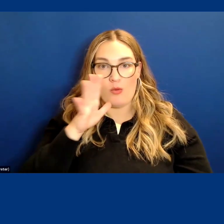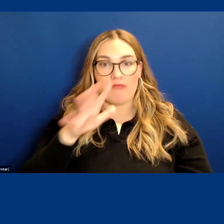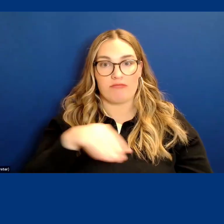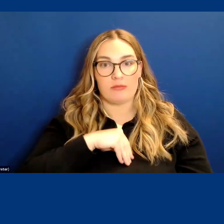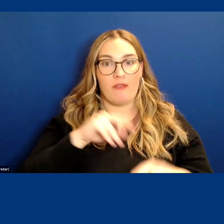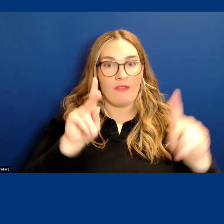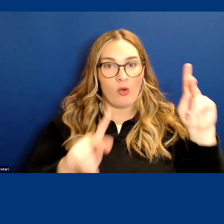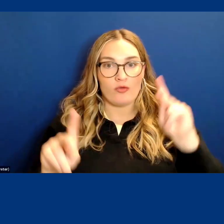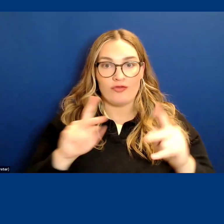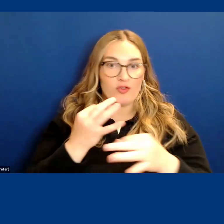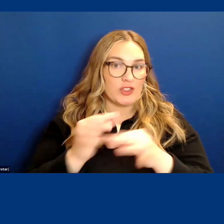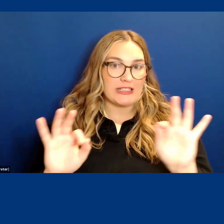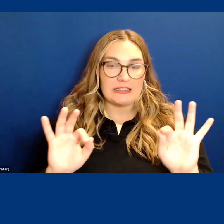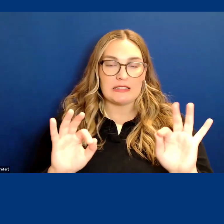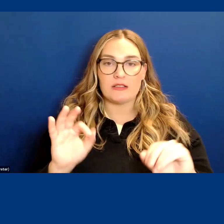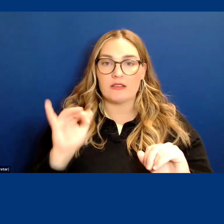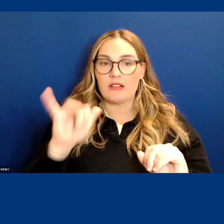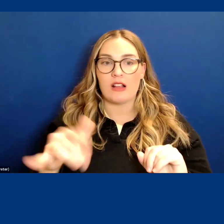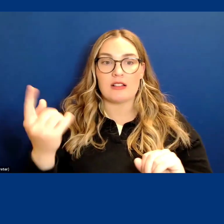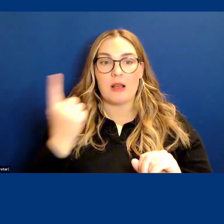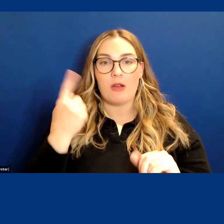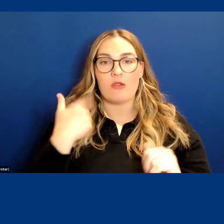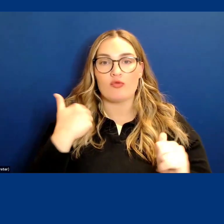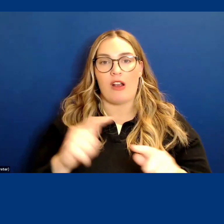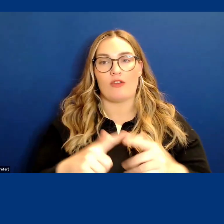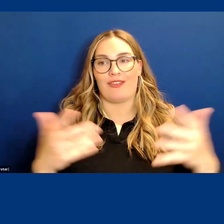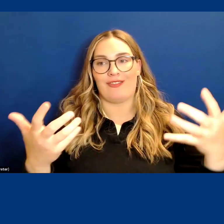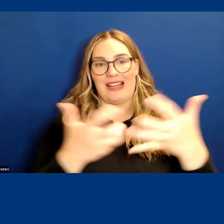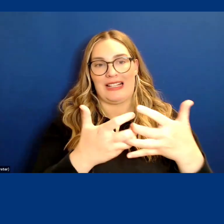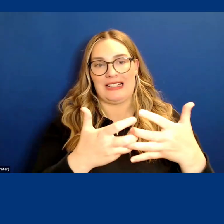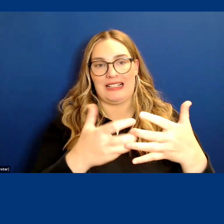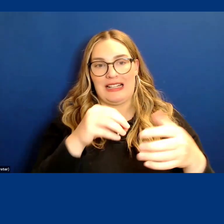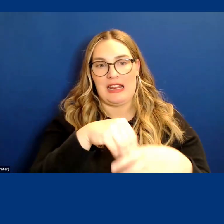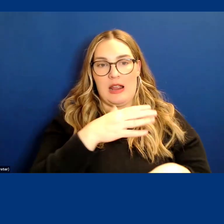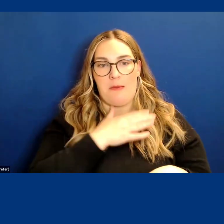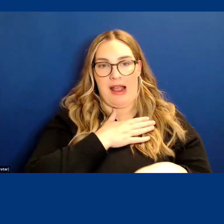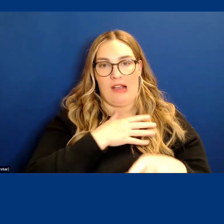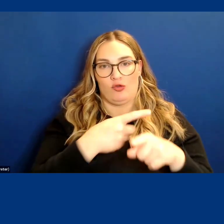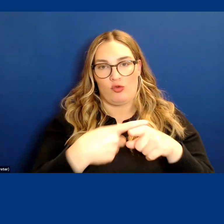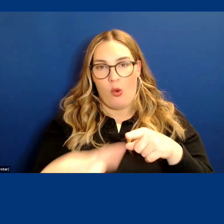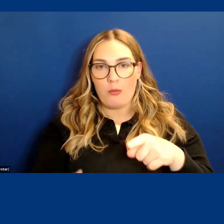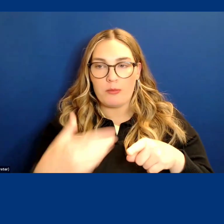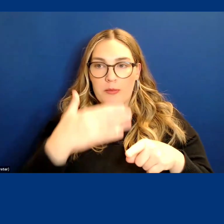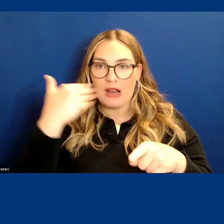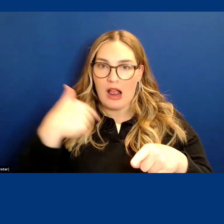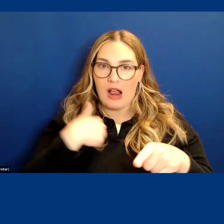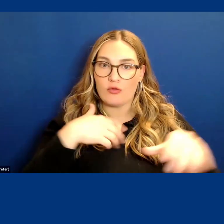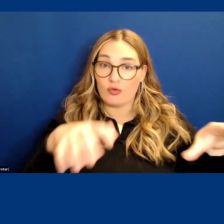And that's just something that I try to fit within my scope because I do doula work, but I also work